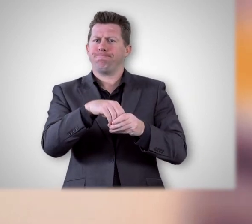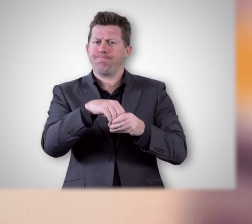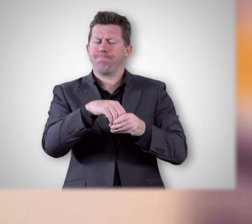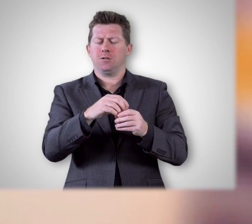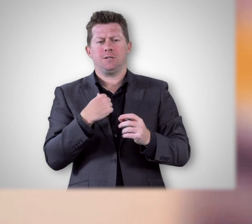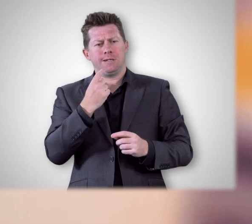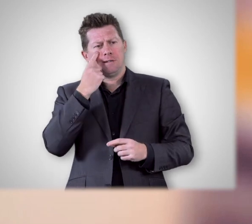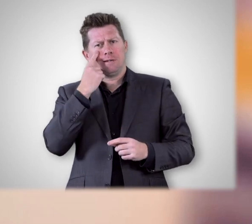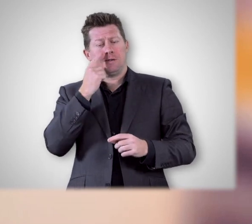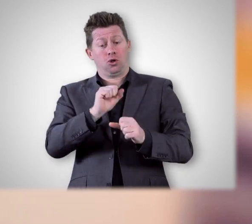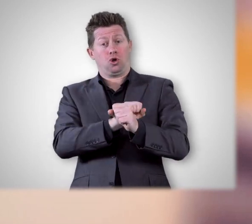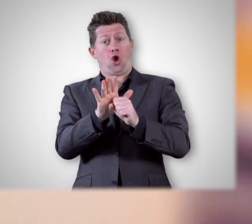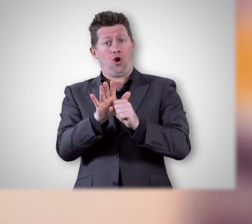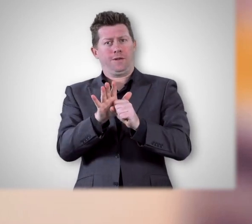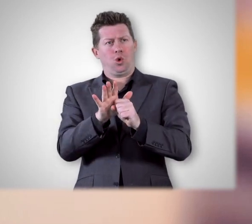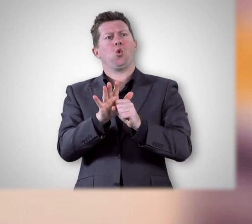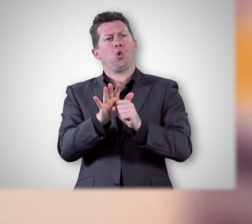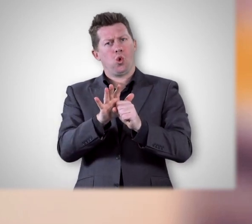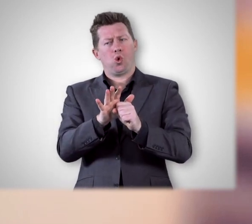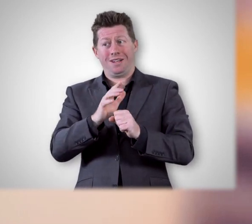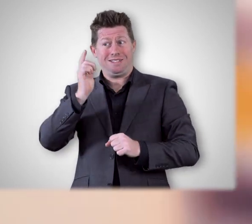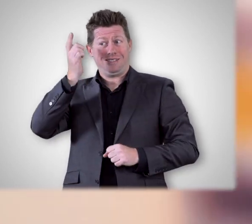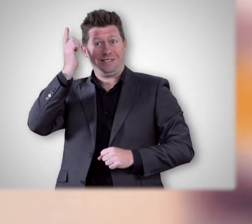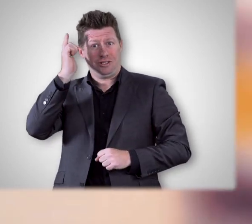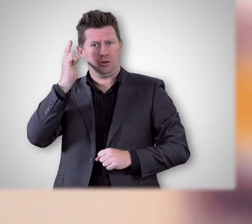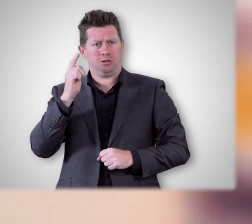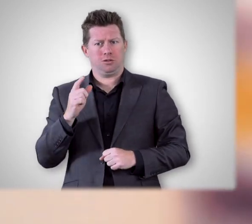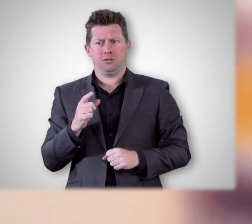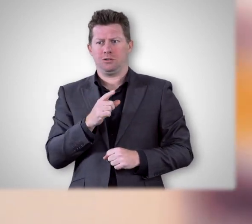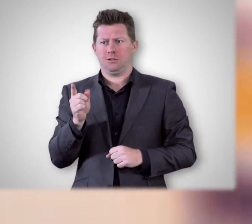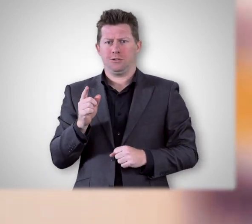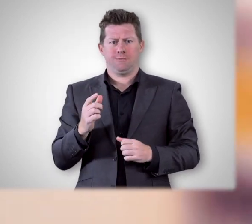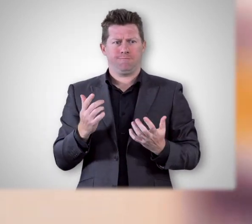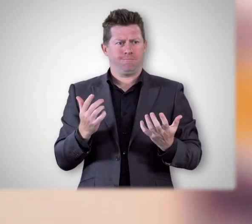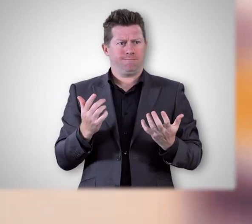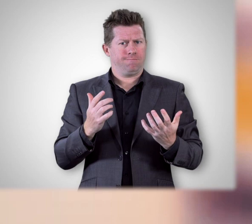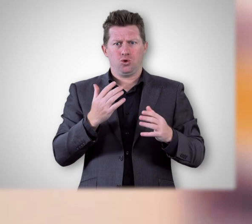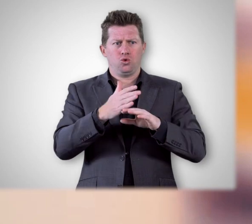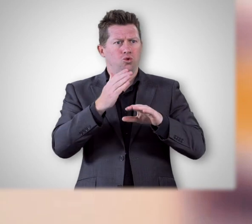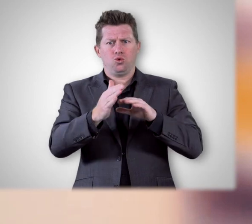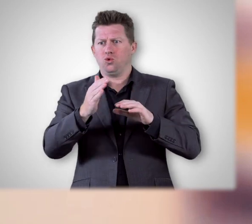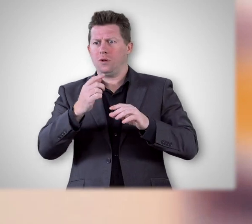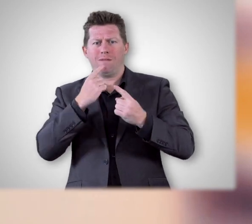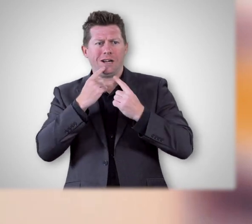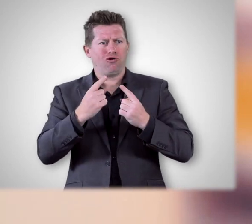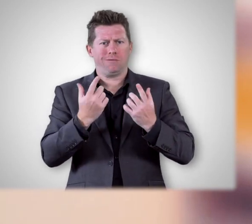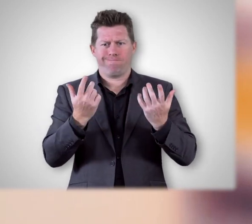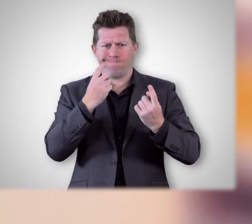we found with the impact of COVID our educators were new knowledge fatigued so we're still working